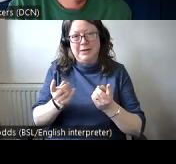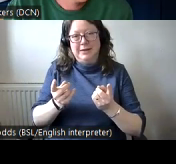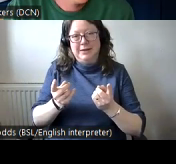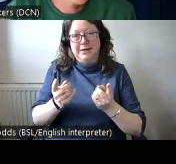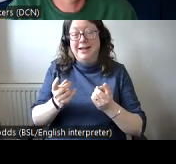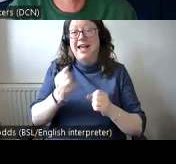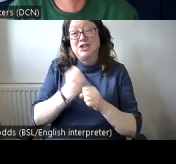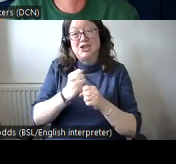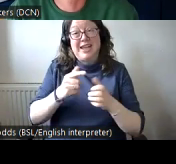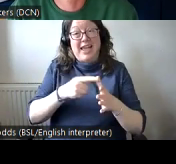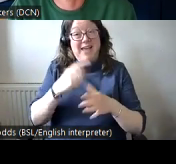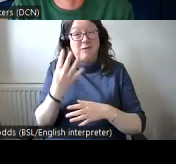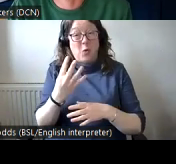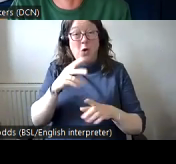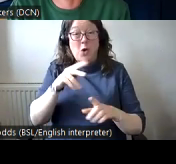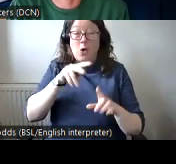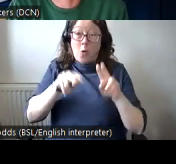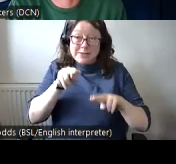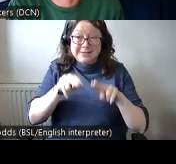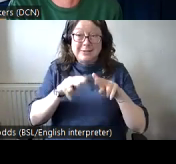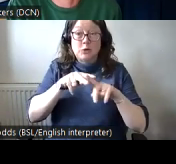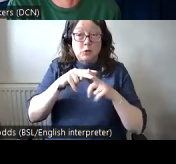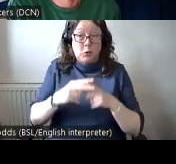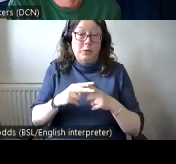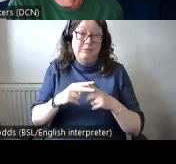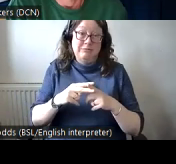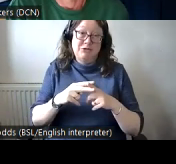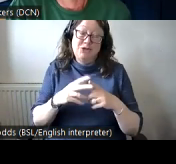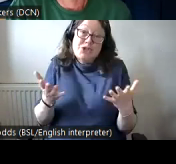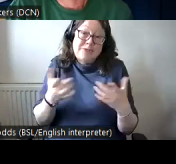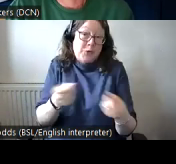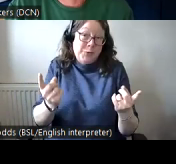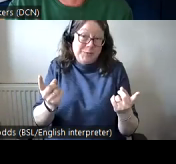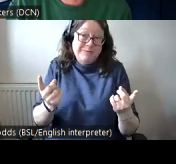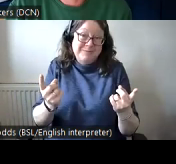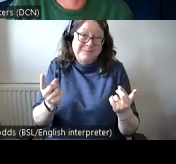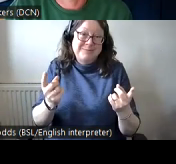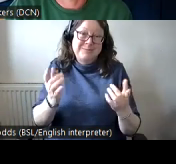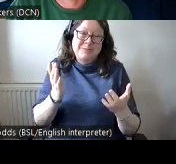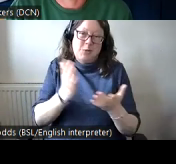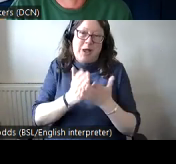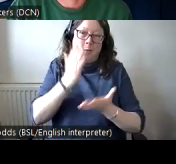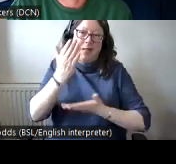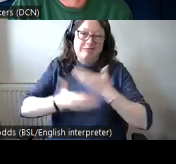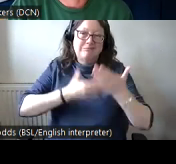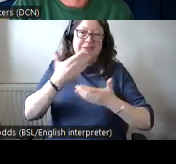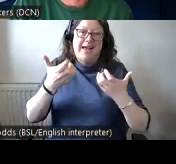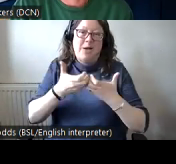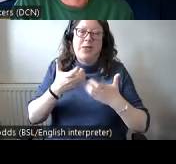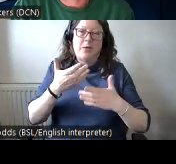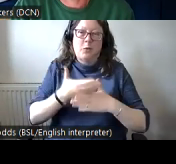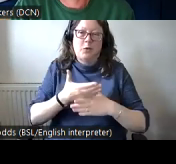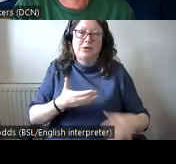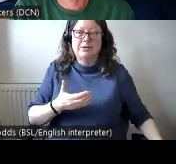our lovely creative and cultural organizations out there. I'm going to talk through that now about how it works